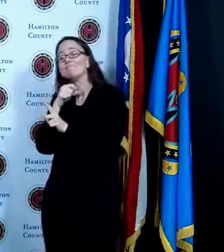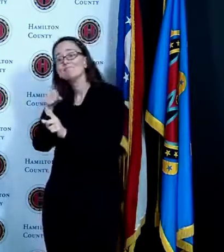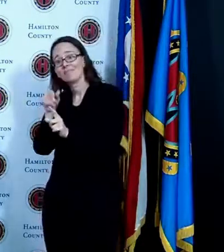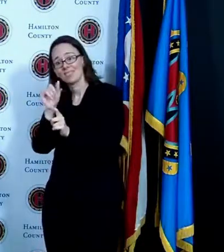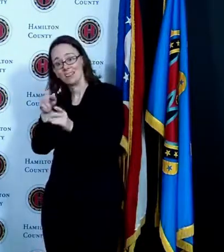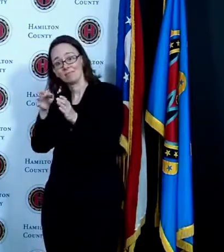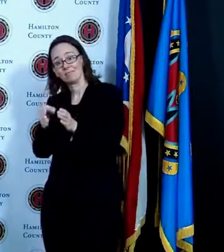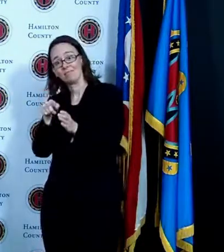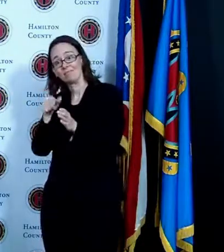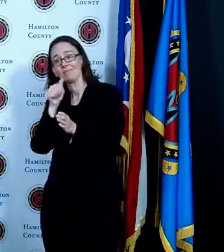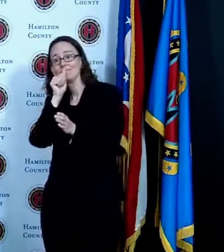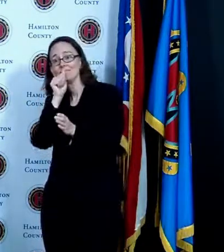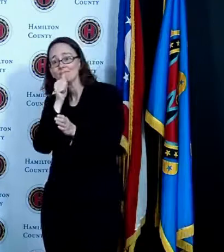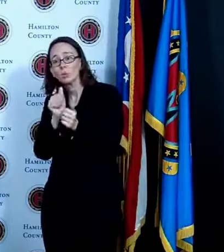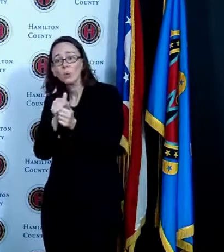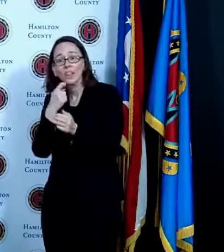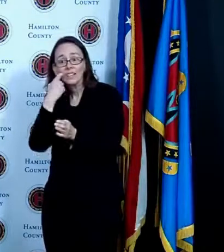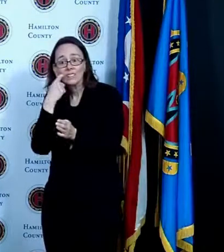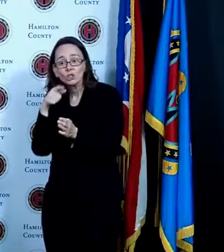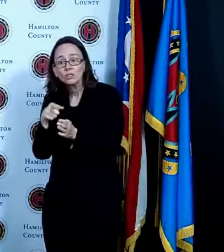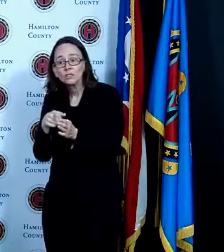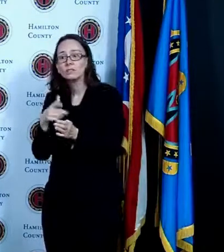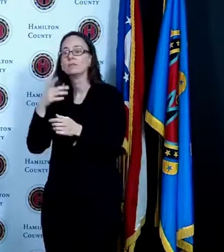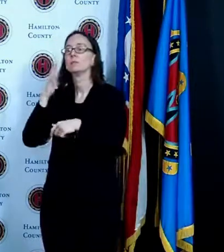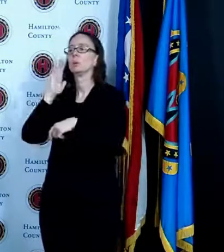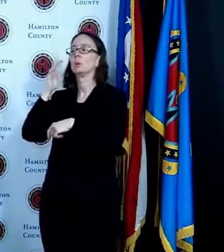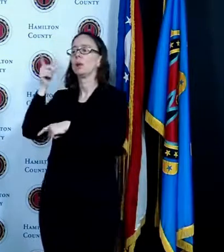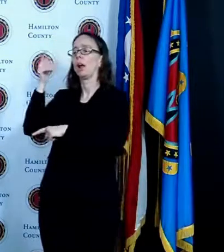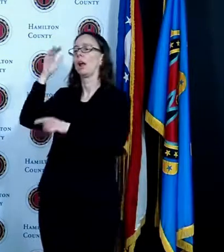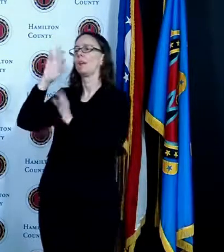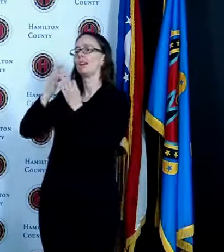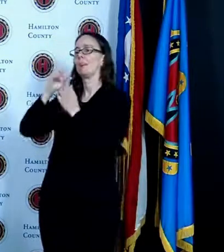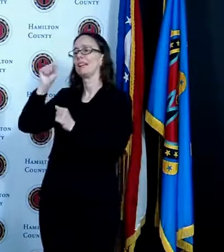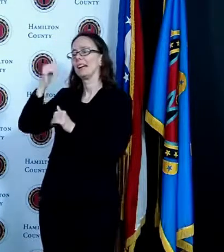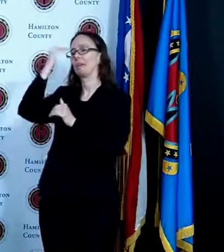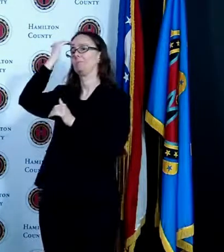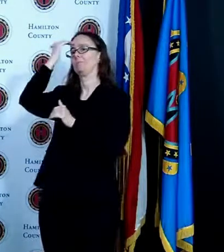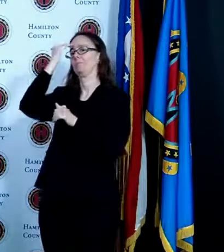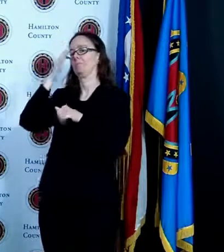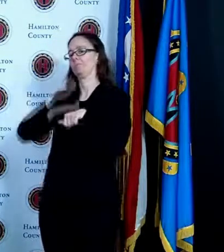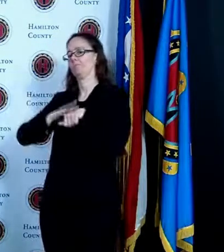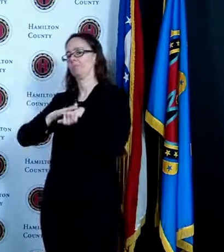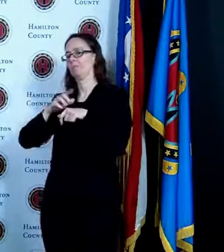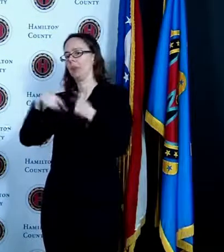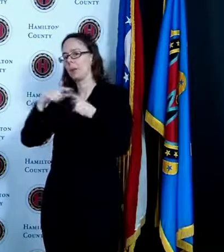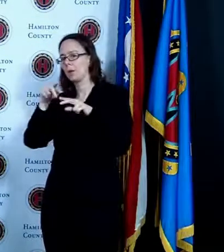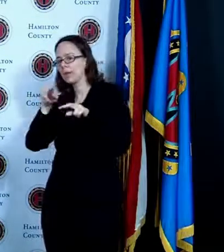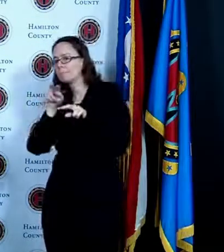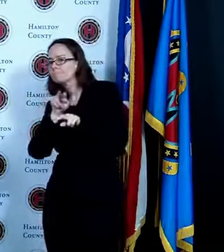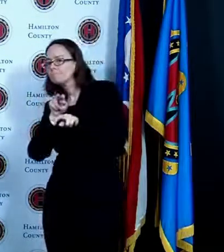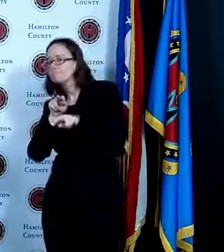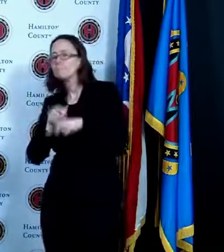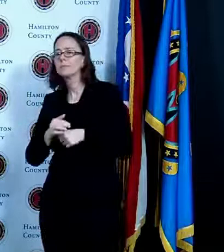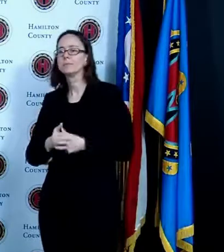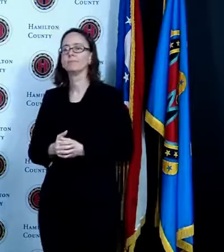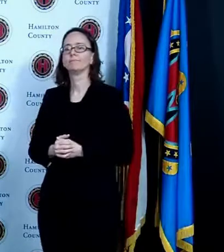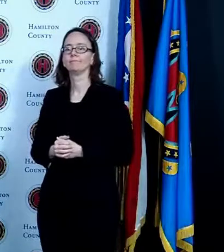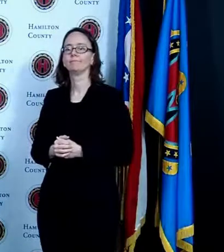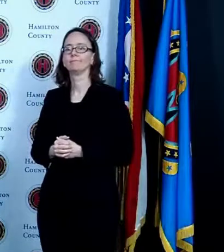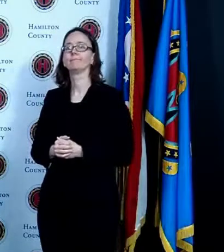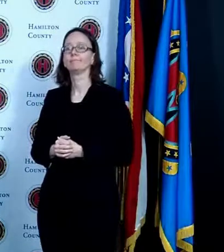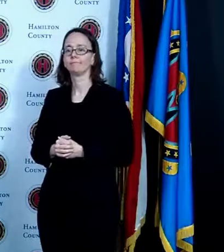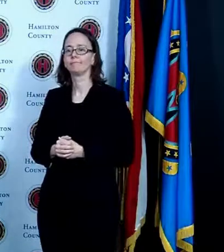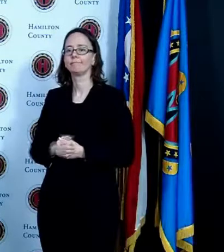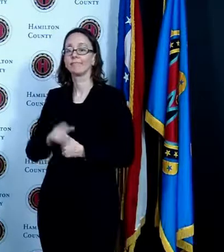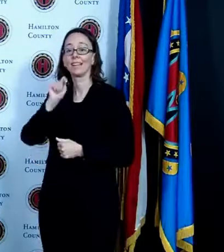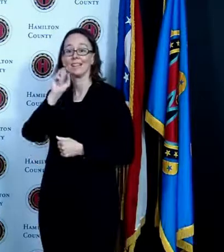related to that so I'm and as you and as Tom's gonna say why why why are we